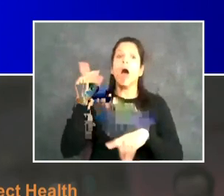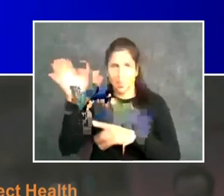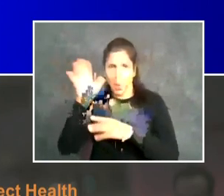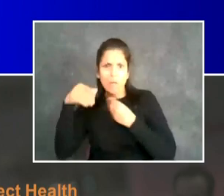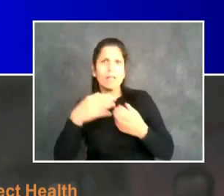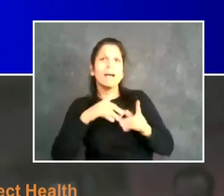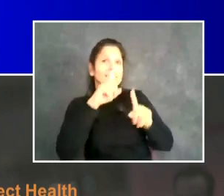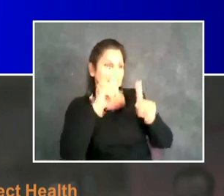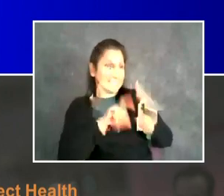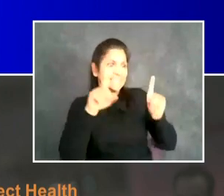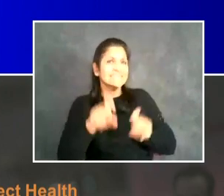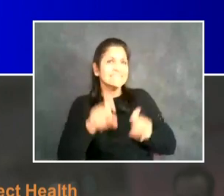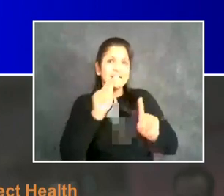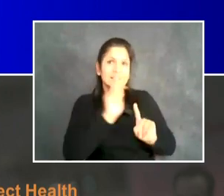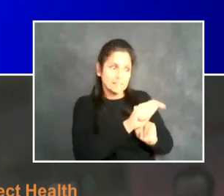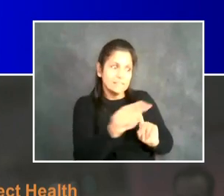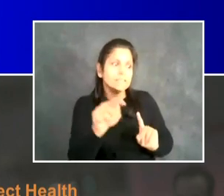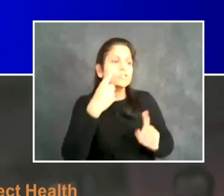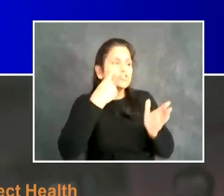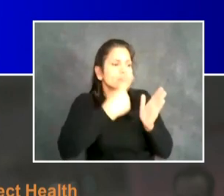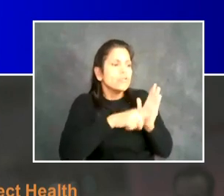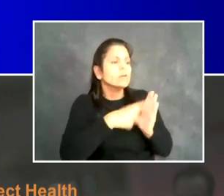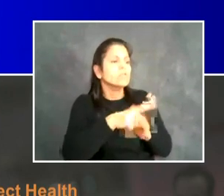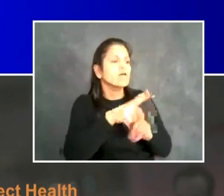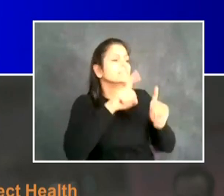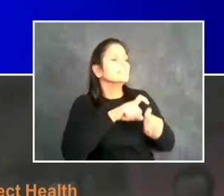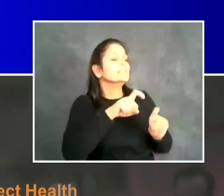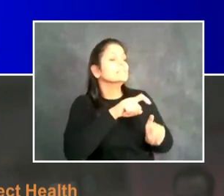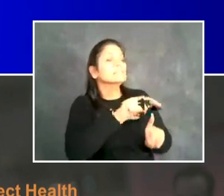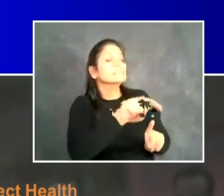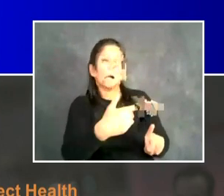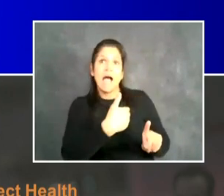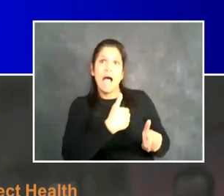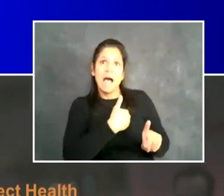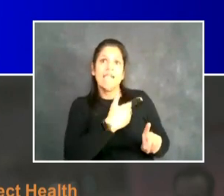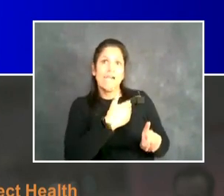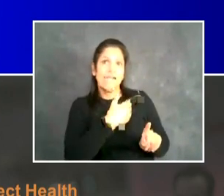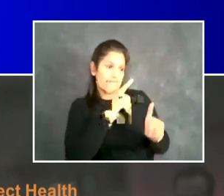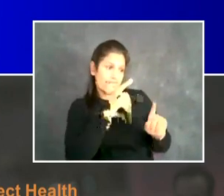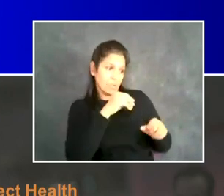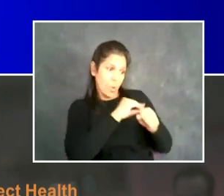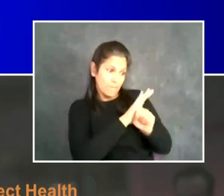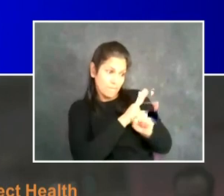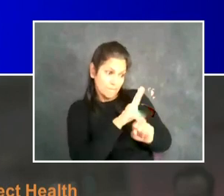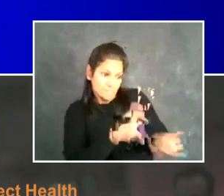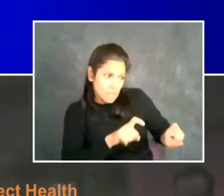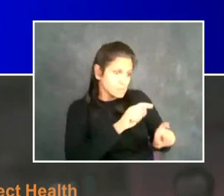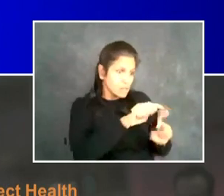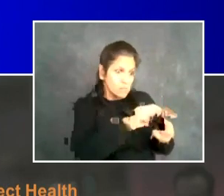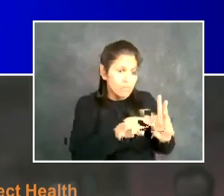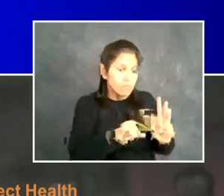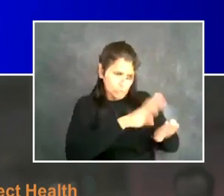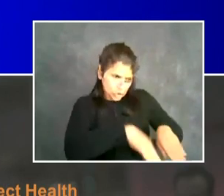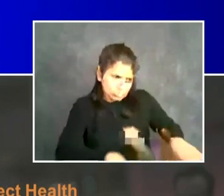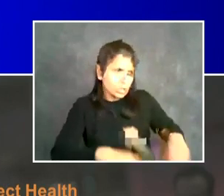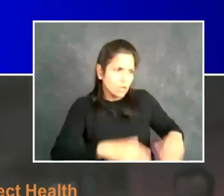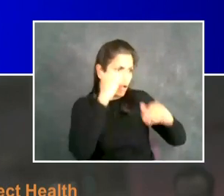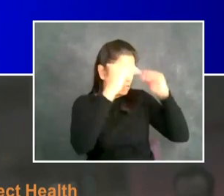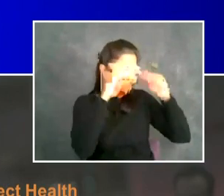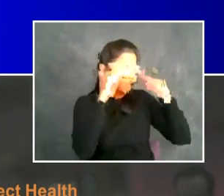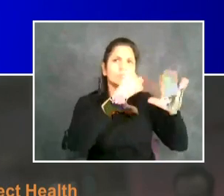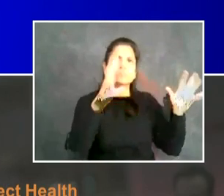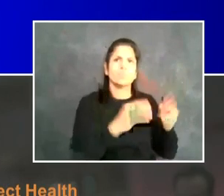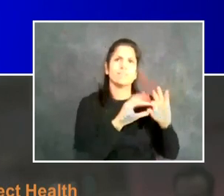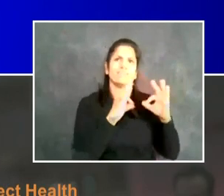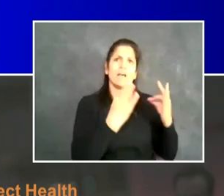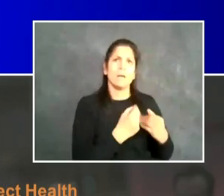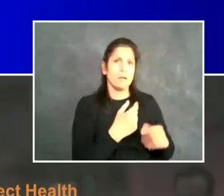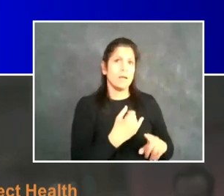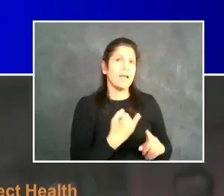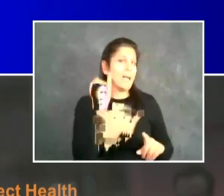HOMELESS INDIVIDUALS AT HOME